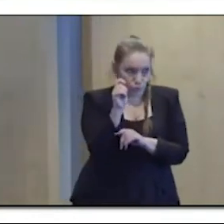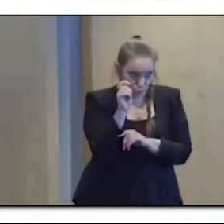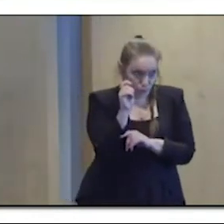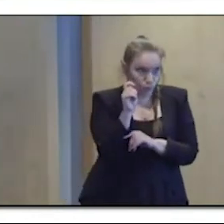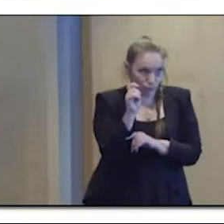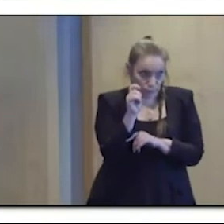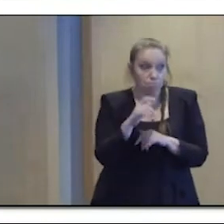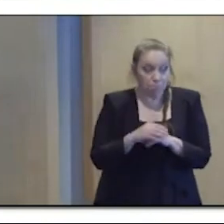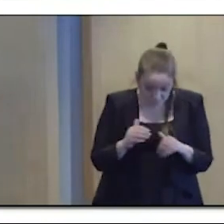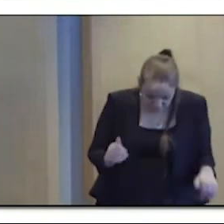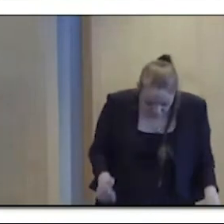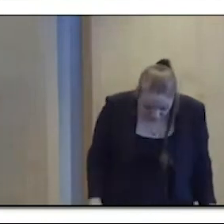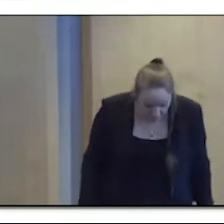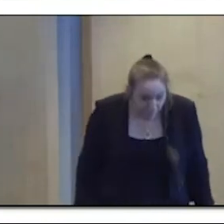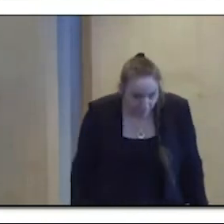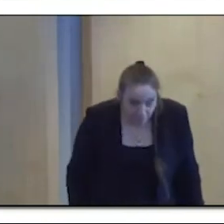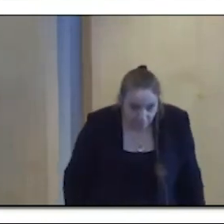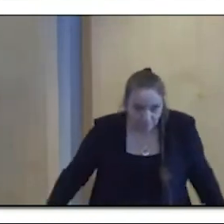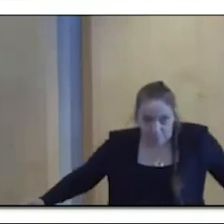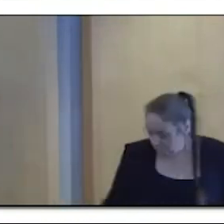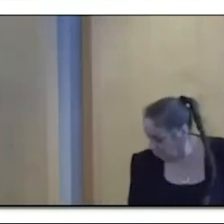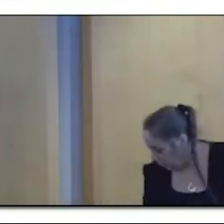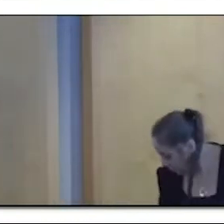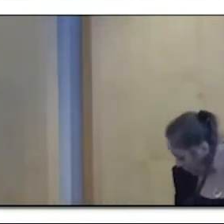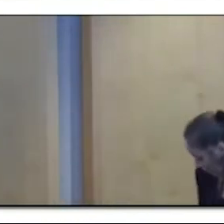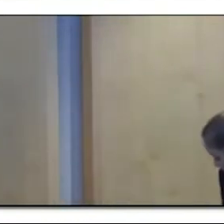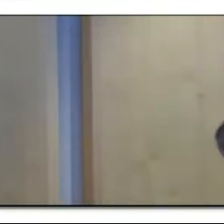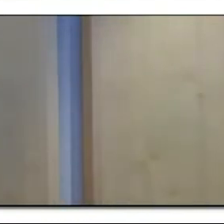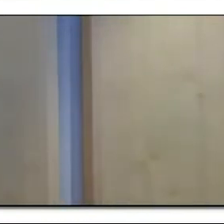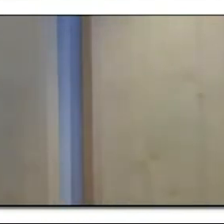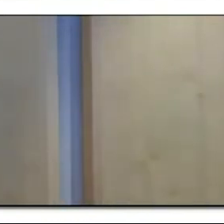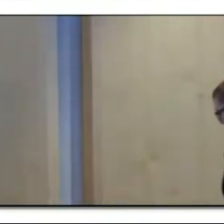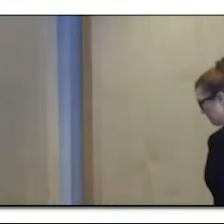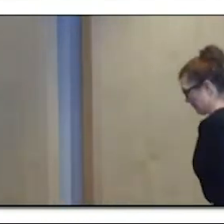this is weather having another impact on the electricity system.